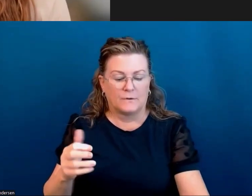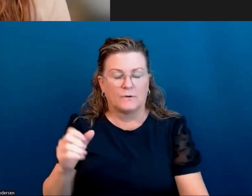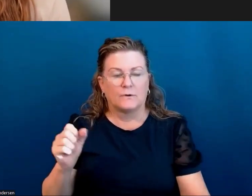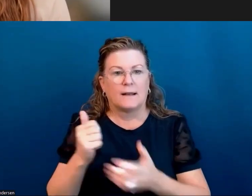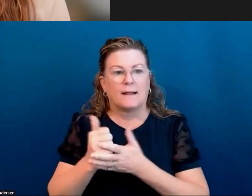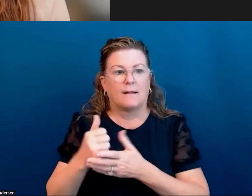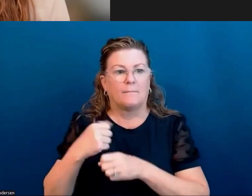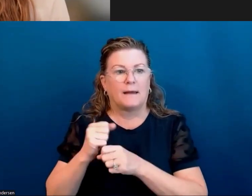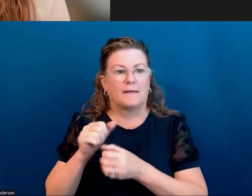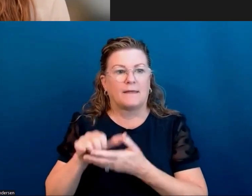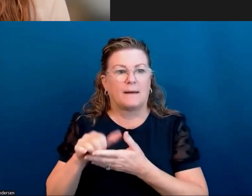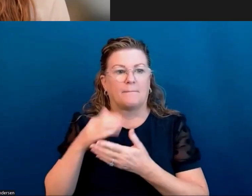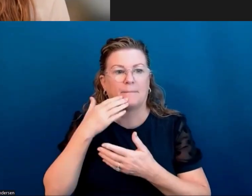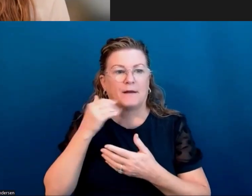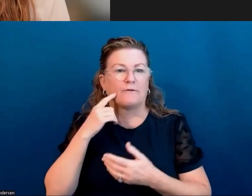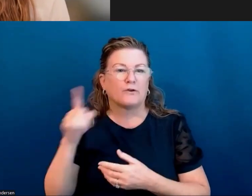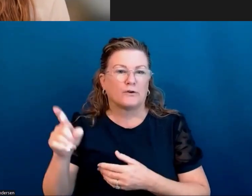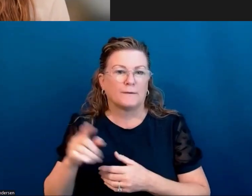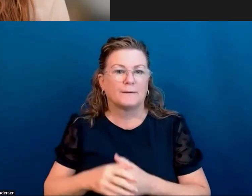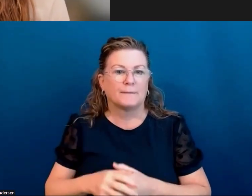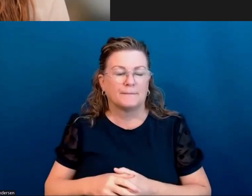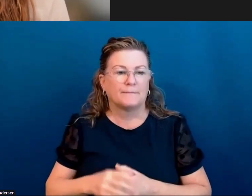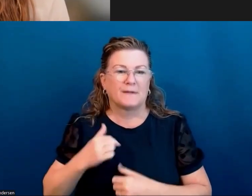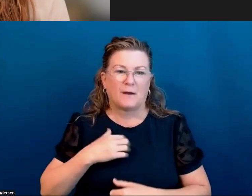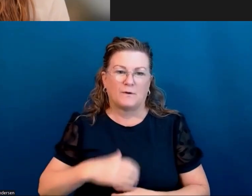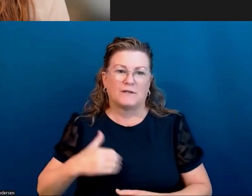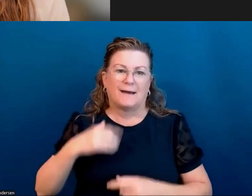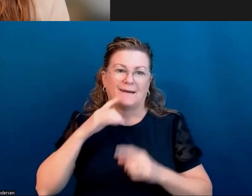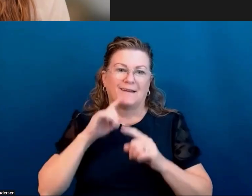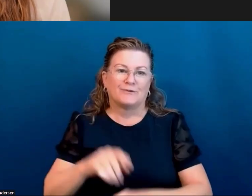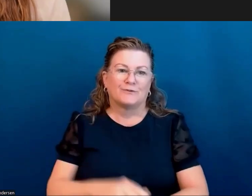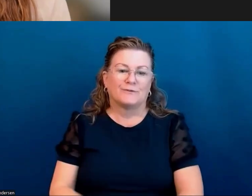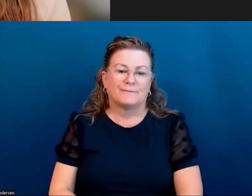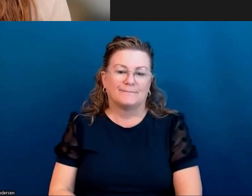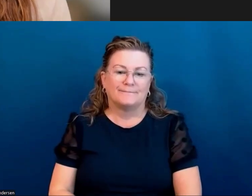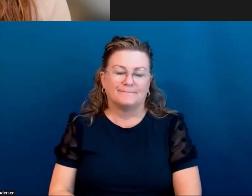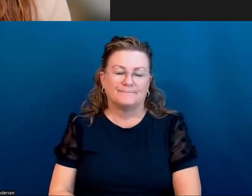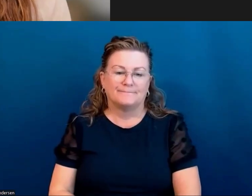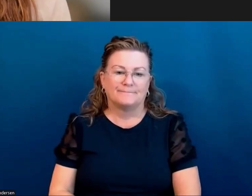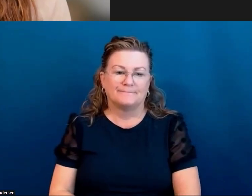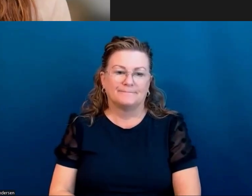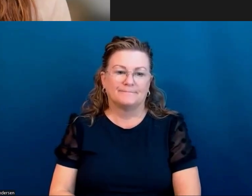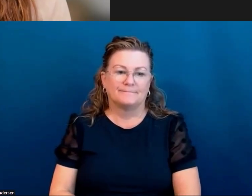that that better for her, and I wish I had an answer, yeah.